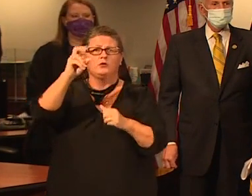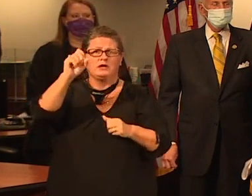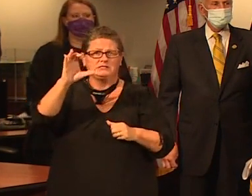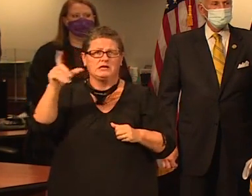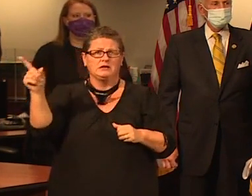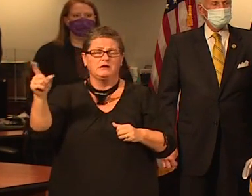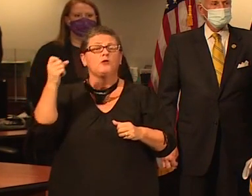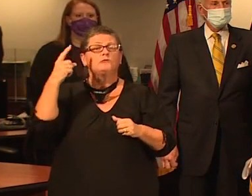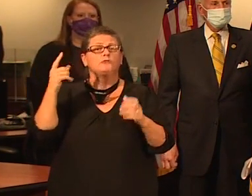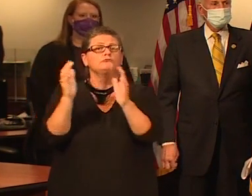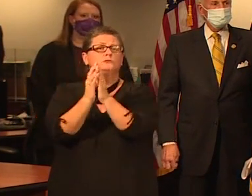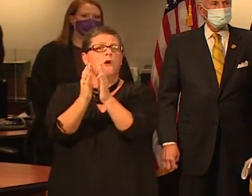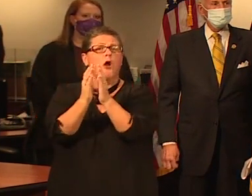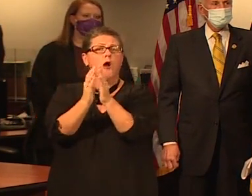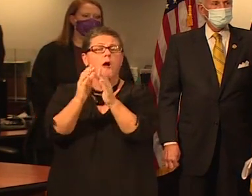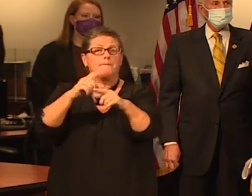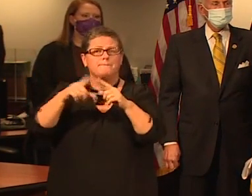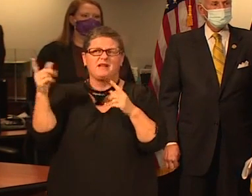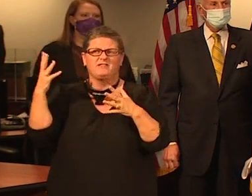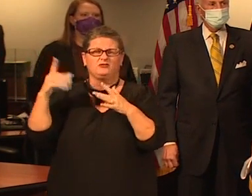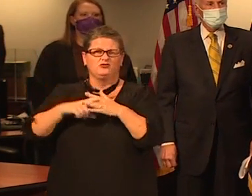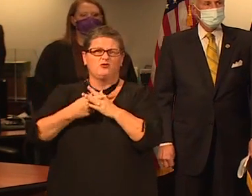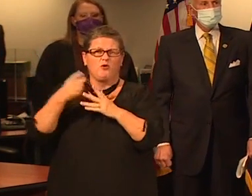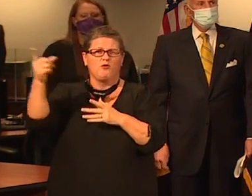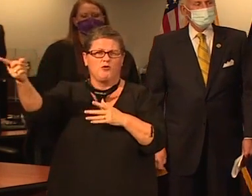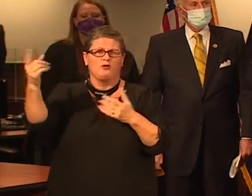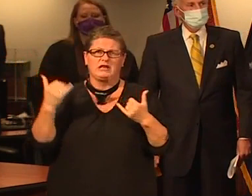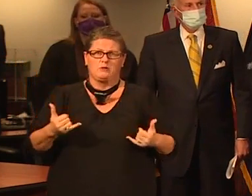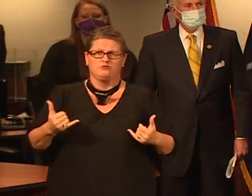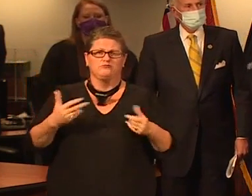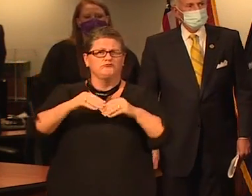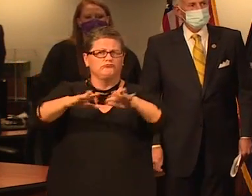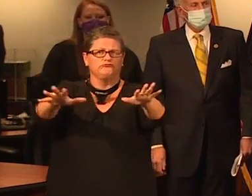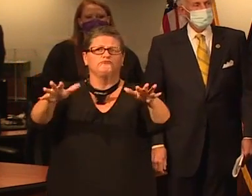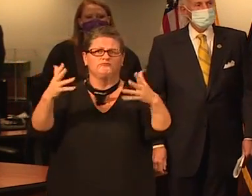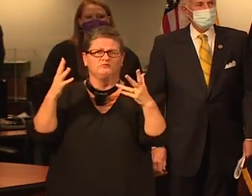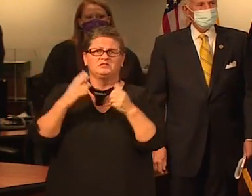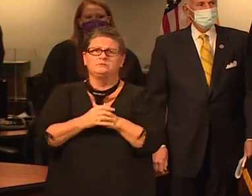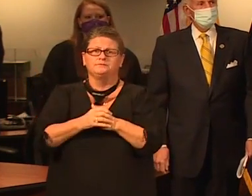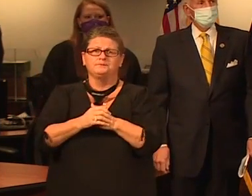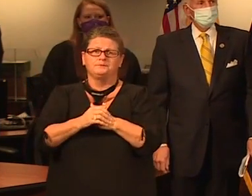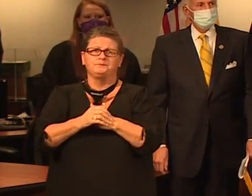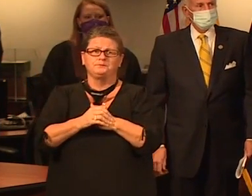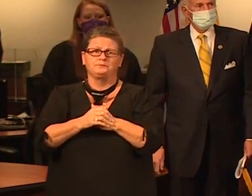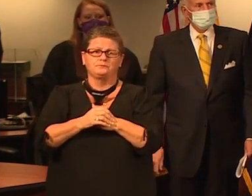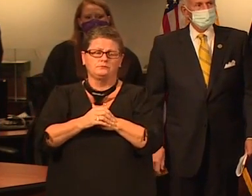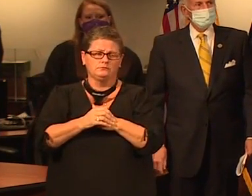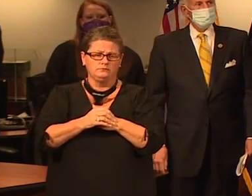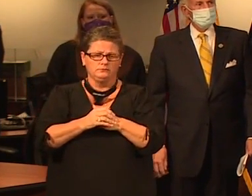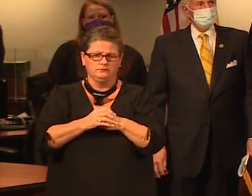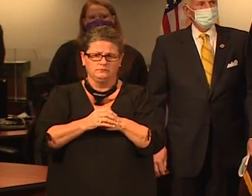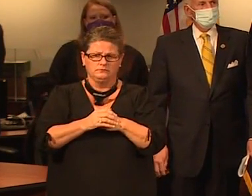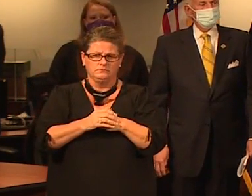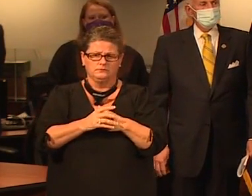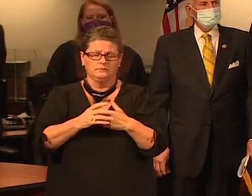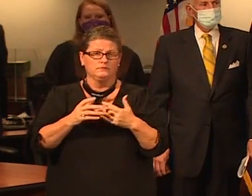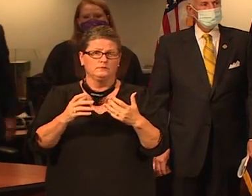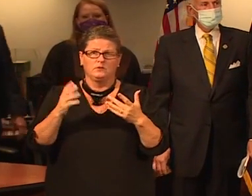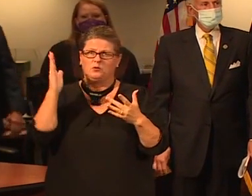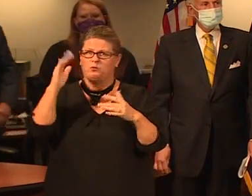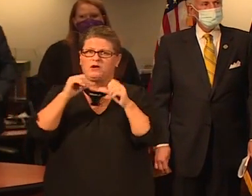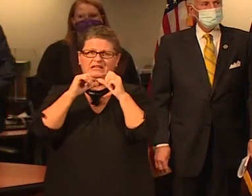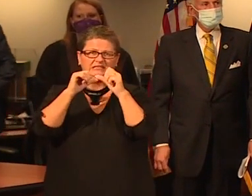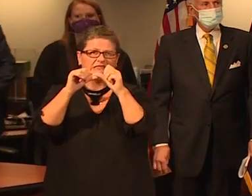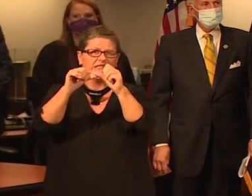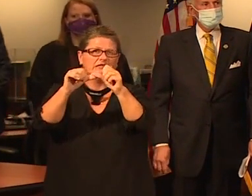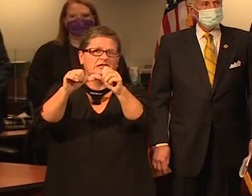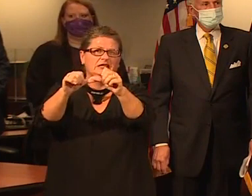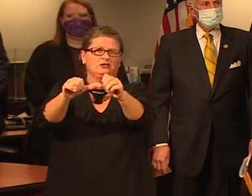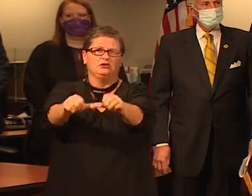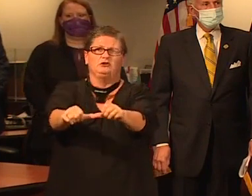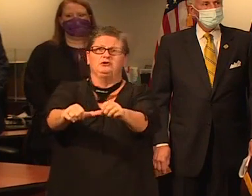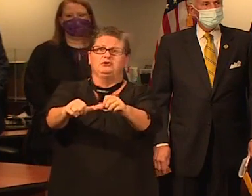WE HAD A TESTING EVENT LAST WEEKEND AND IN PARTNERSHIP WITH USC AND VERY SMALL TESTING EVENT, BUT WE ARE ROLLING THAT OUT AS WE SPEAK.